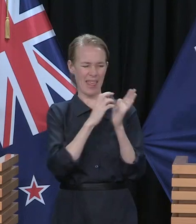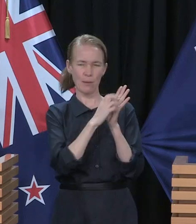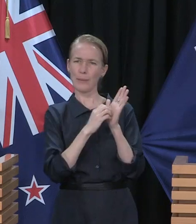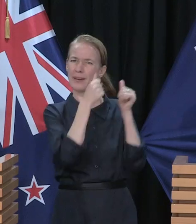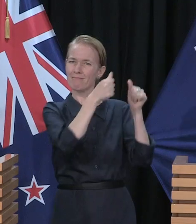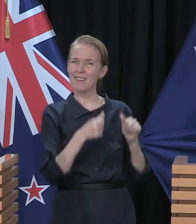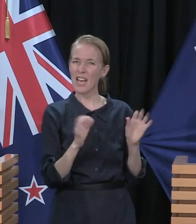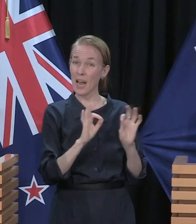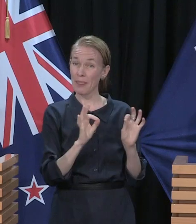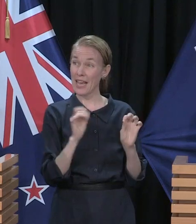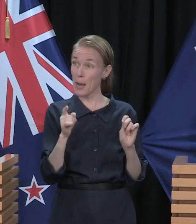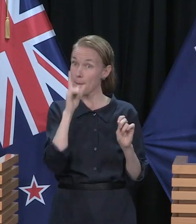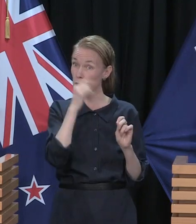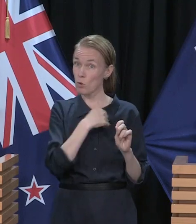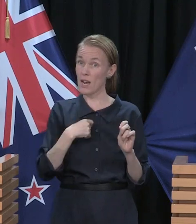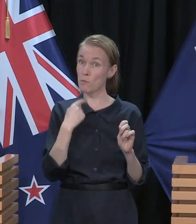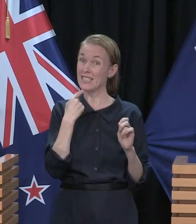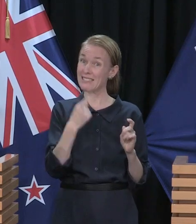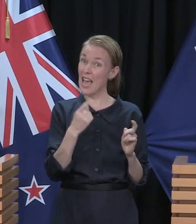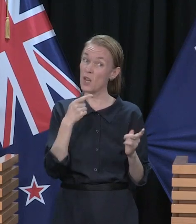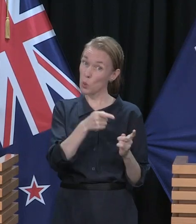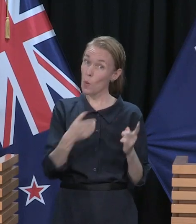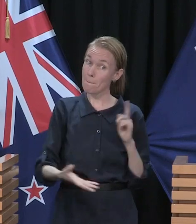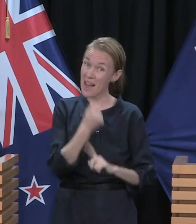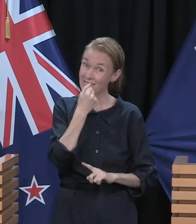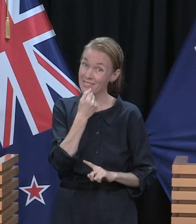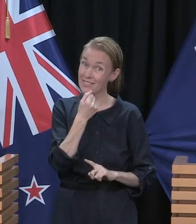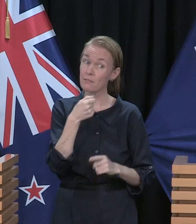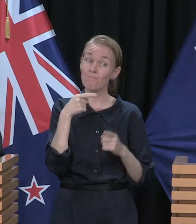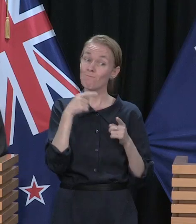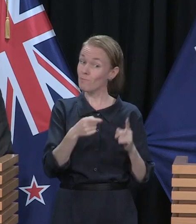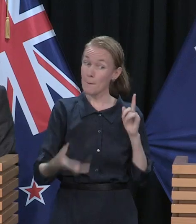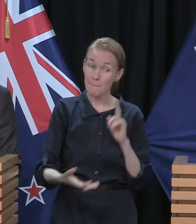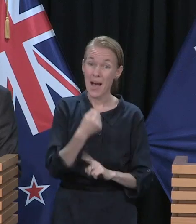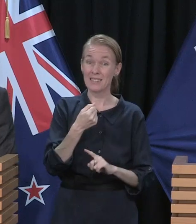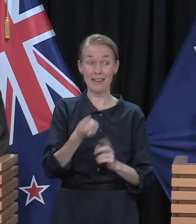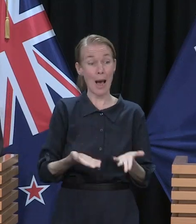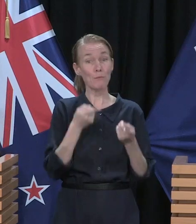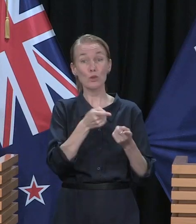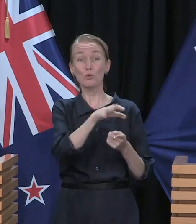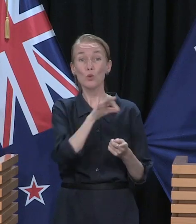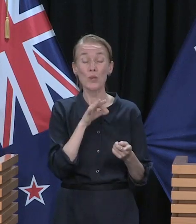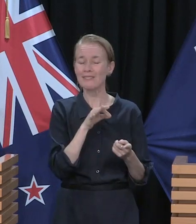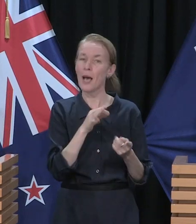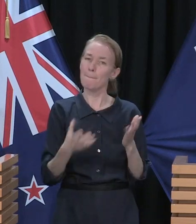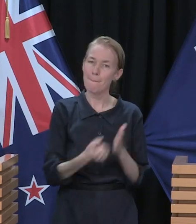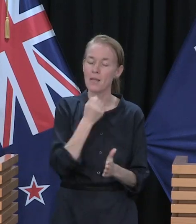early August. Businesses still aren't putting up the QR code. At whether point do you stop